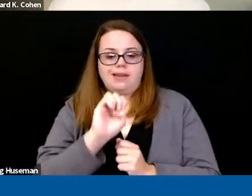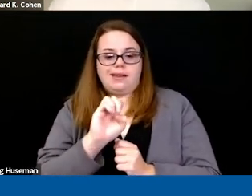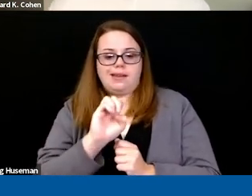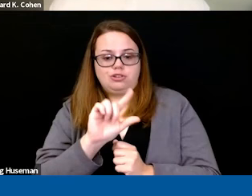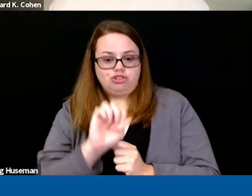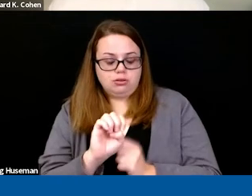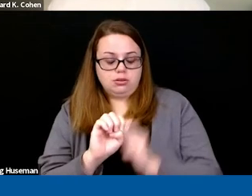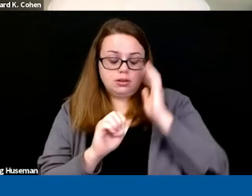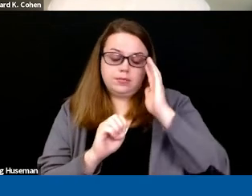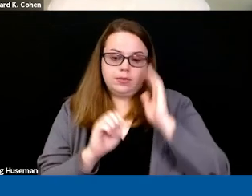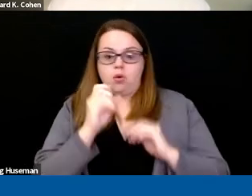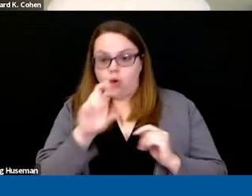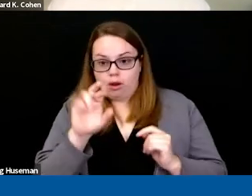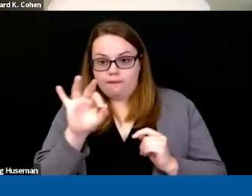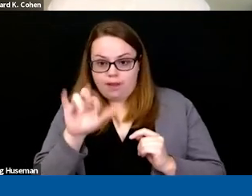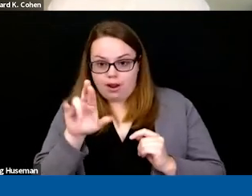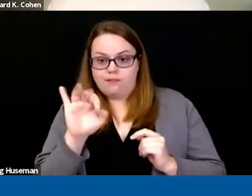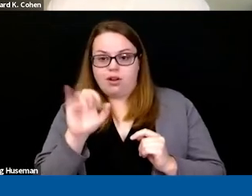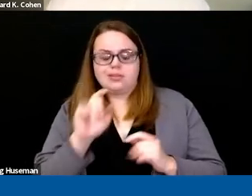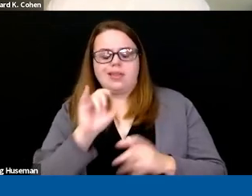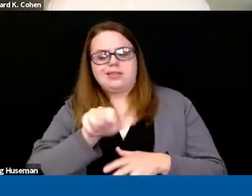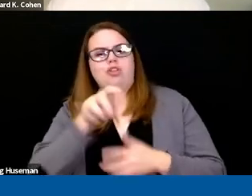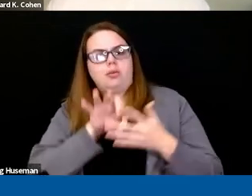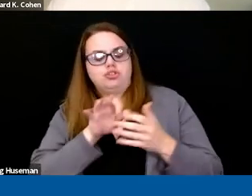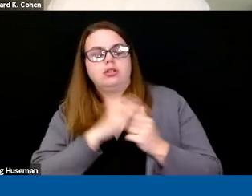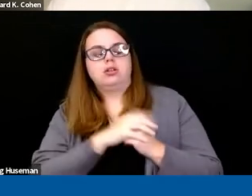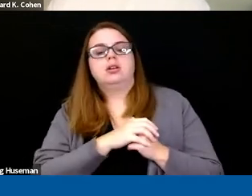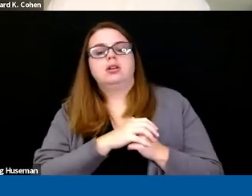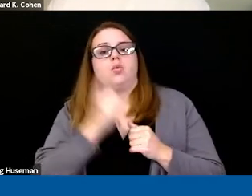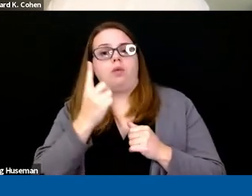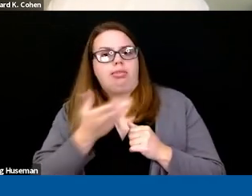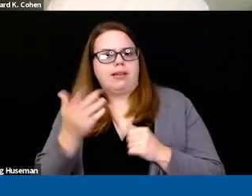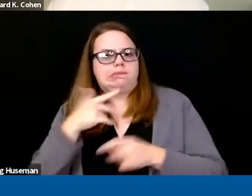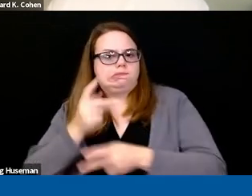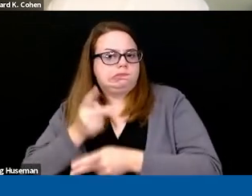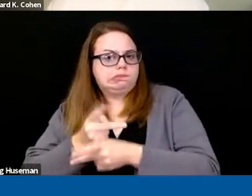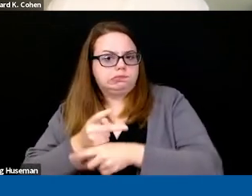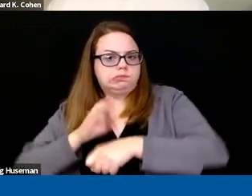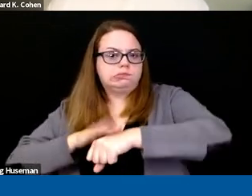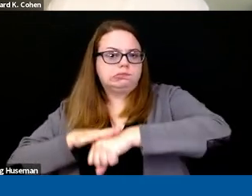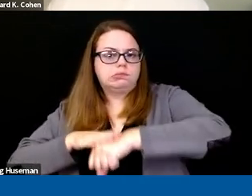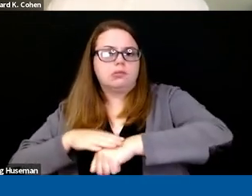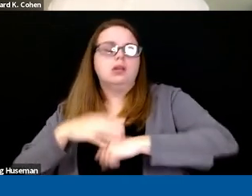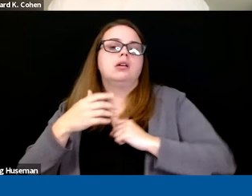which is an option as well. But one thing you have to be careful with in that virtual environment